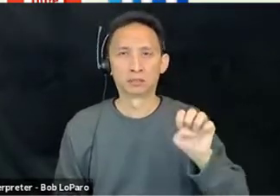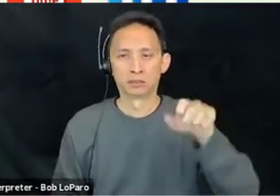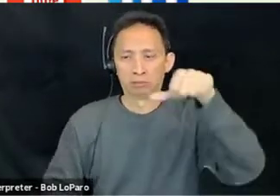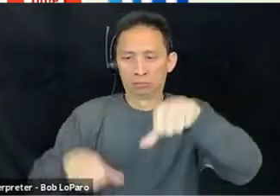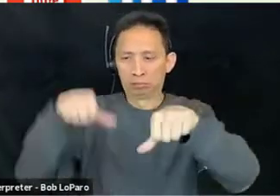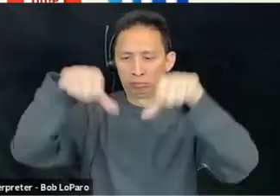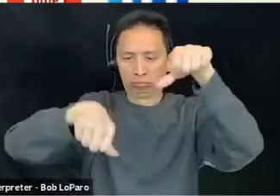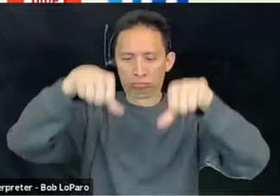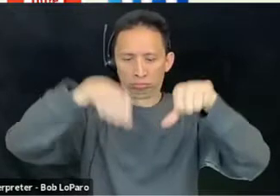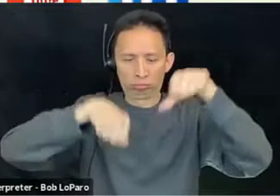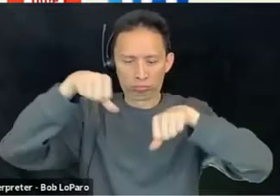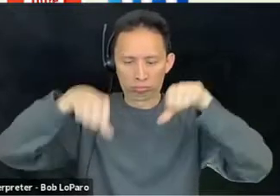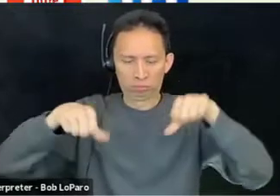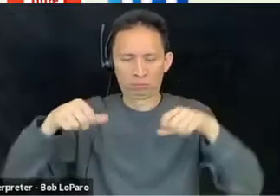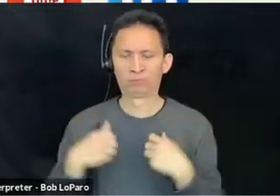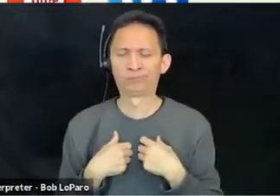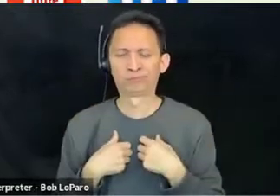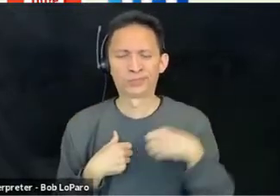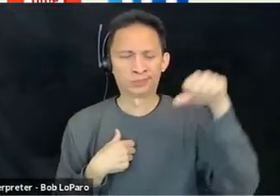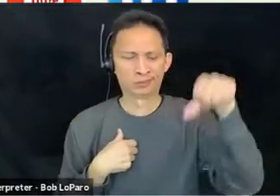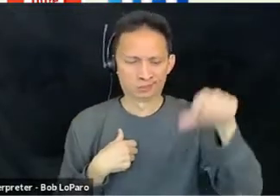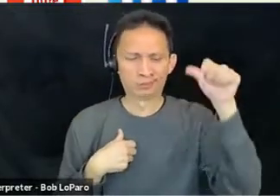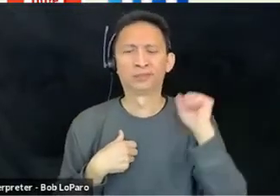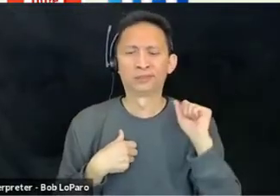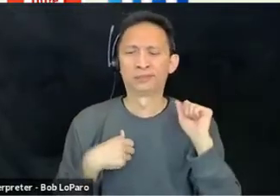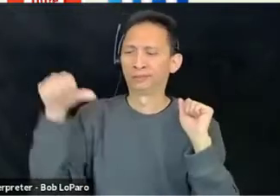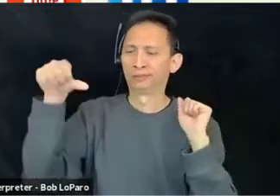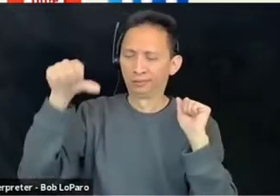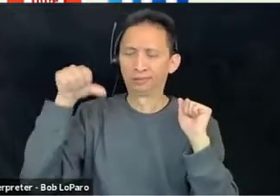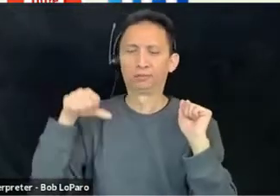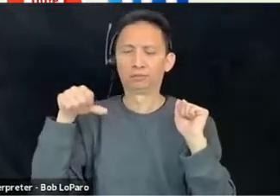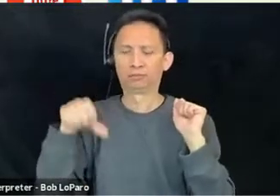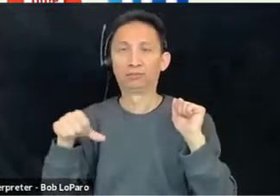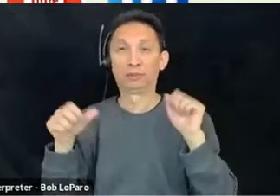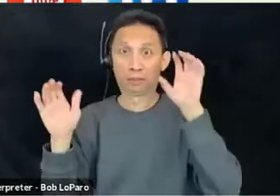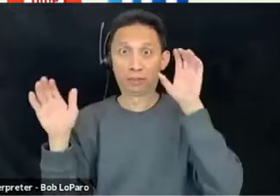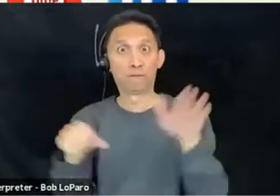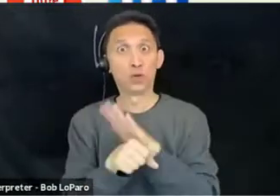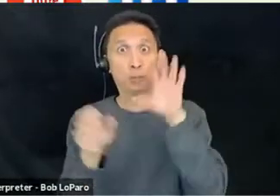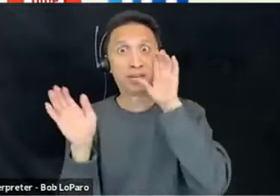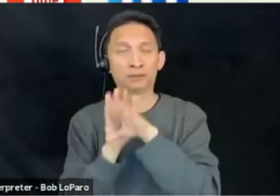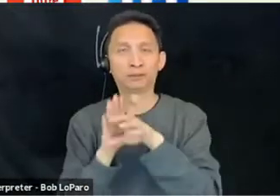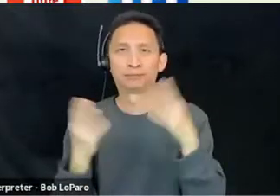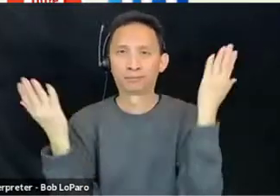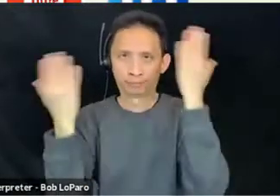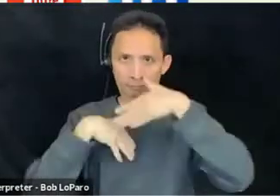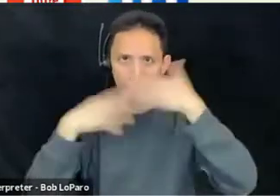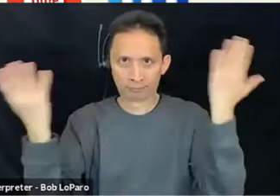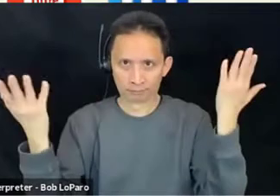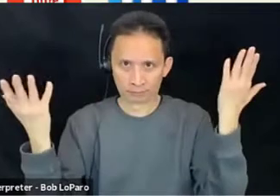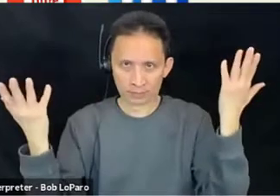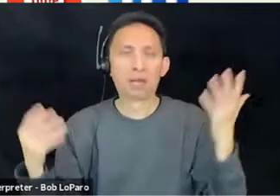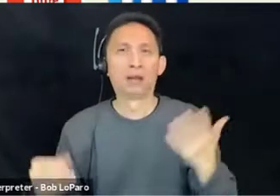and we just kept getting these pieces handed to us. So, when my son was born, you know, we noticed right away something was not,